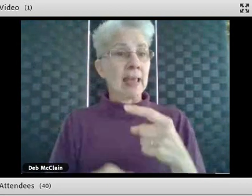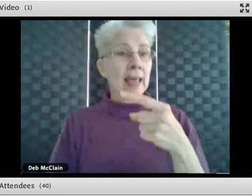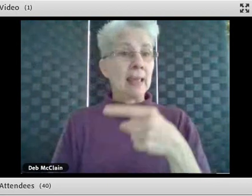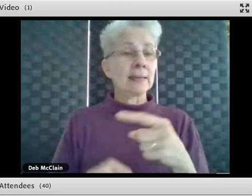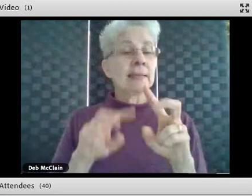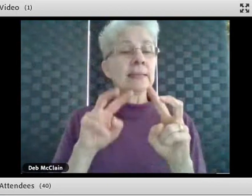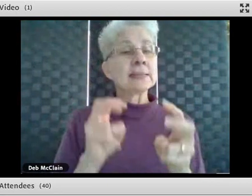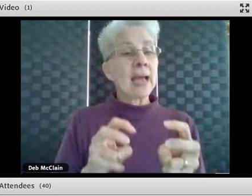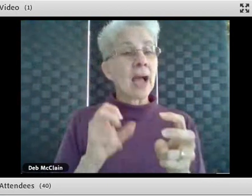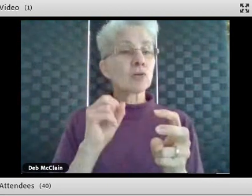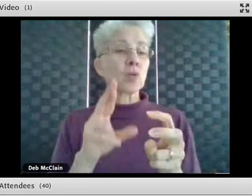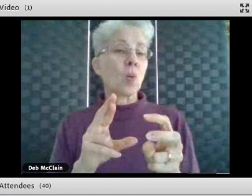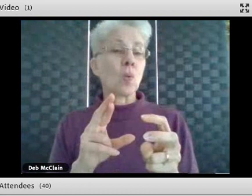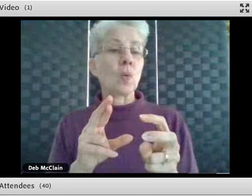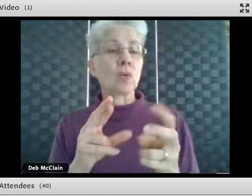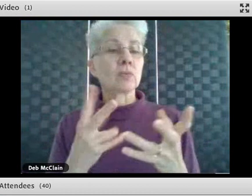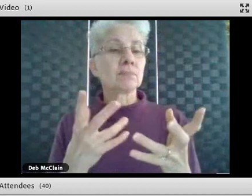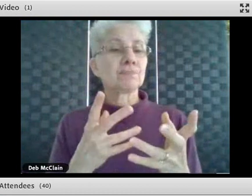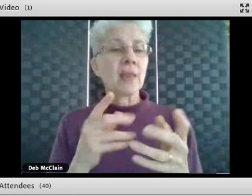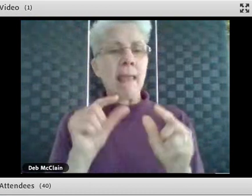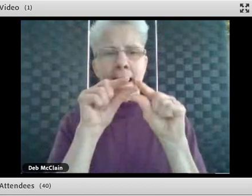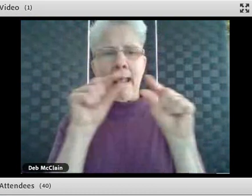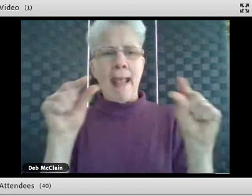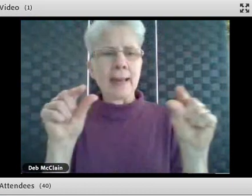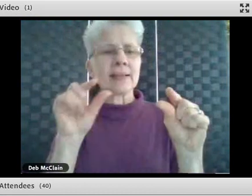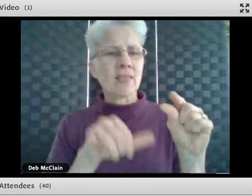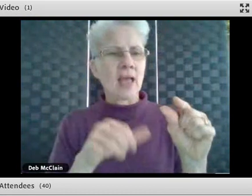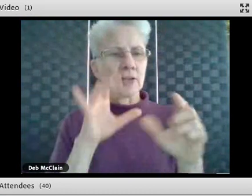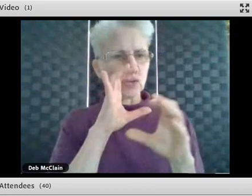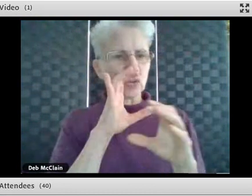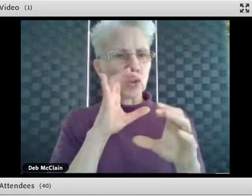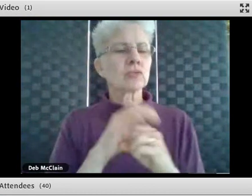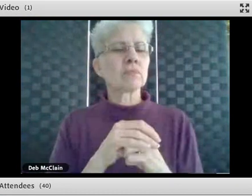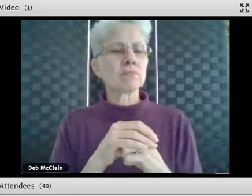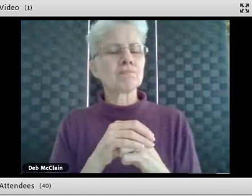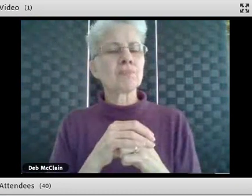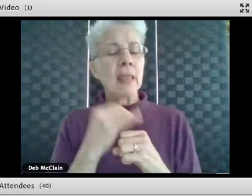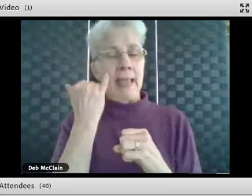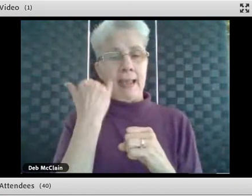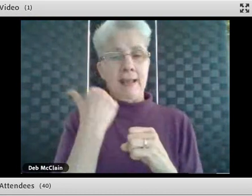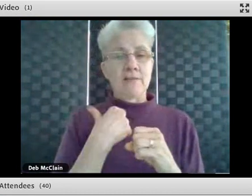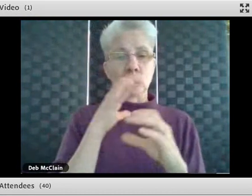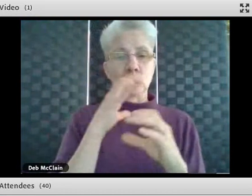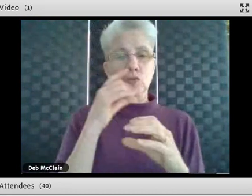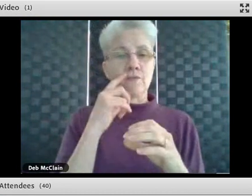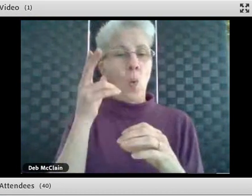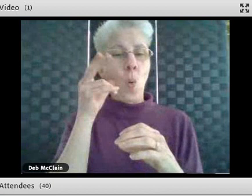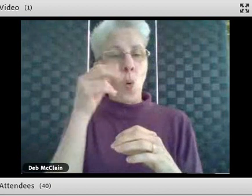and then name title of the headings as well as just... So, if I search for horsemen and horsewomen,